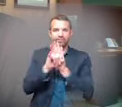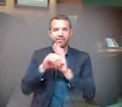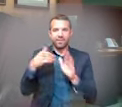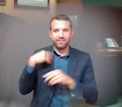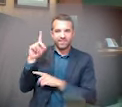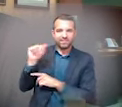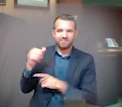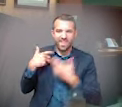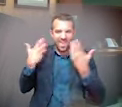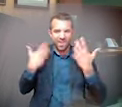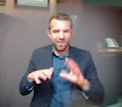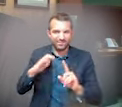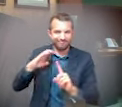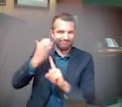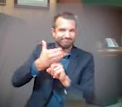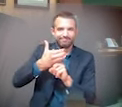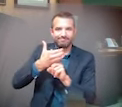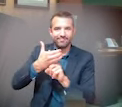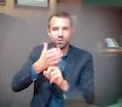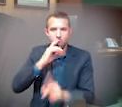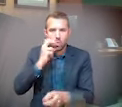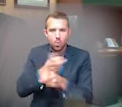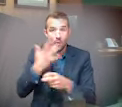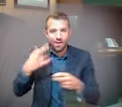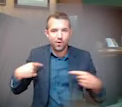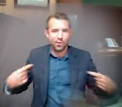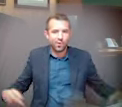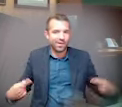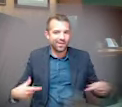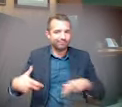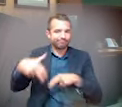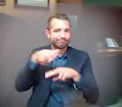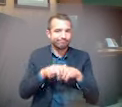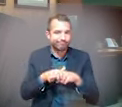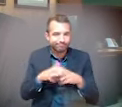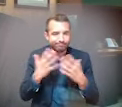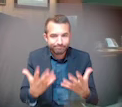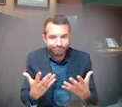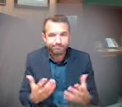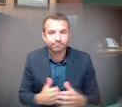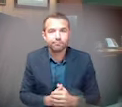It's kind of hard because it was pretty obvious when you're a wheelchair user. But you try.